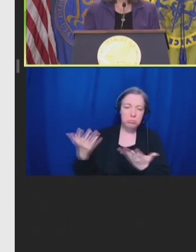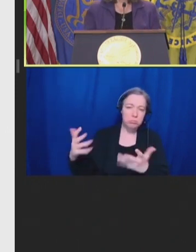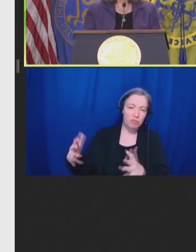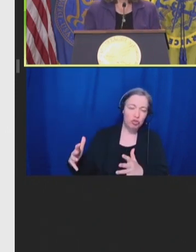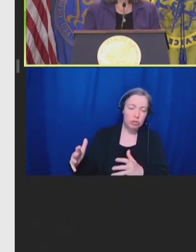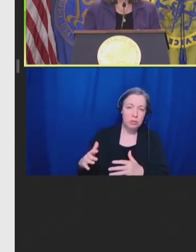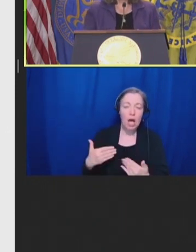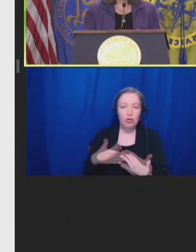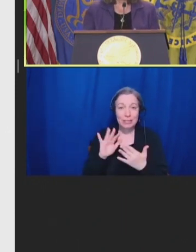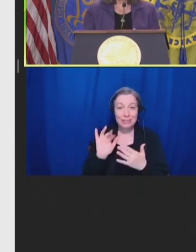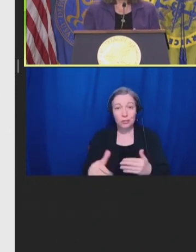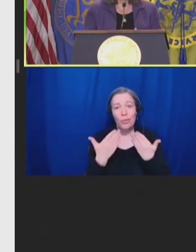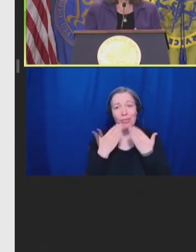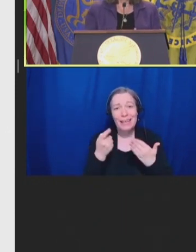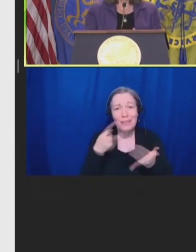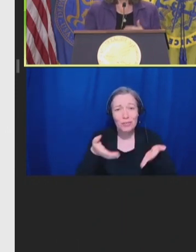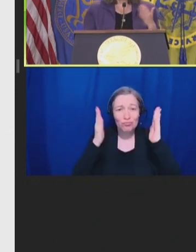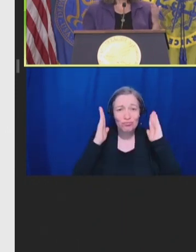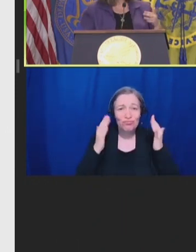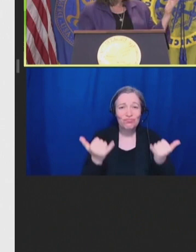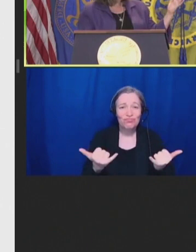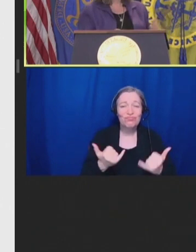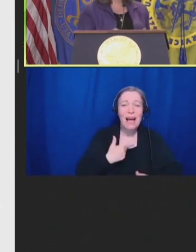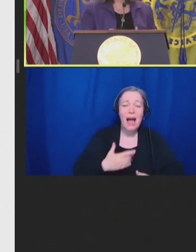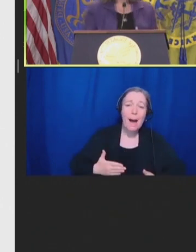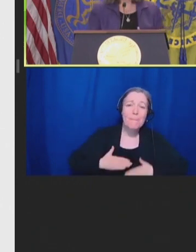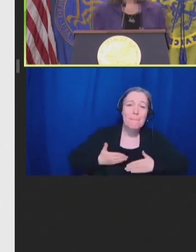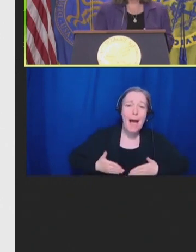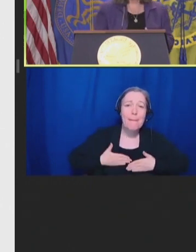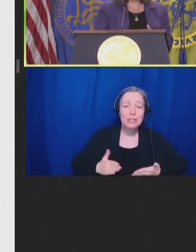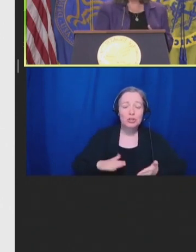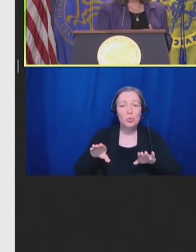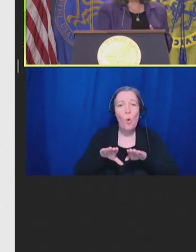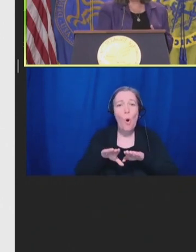your attention today, and I'm happy to take questions after we get through the panel.